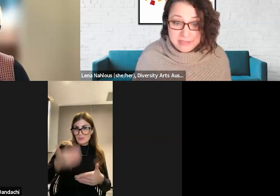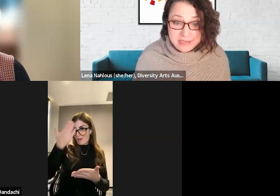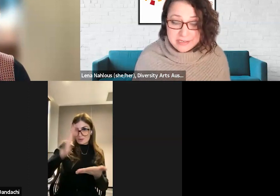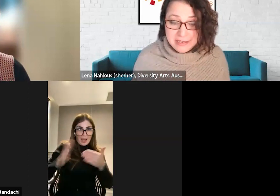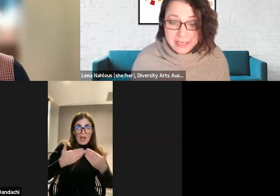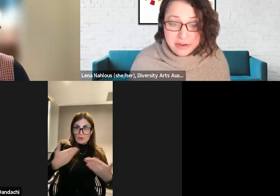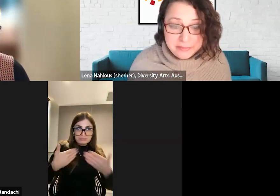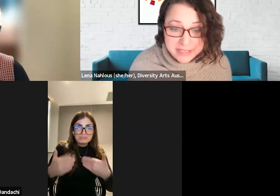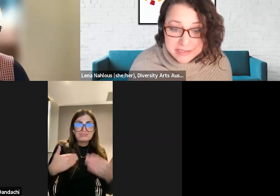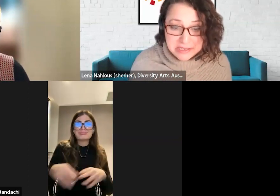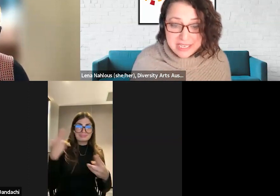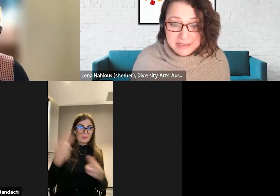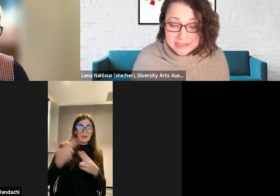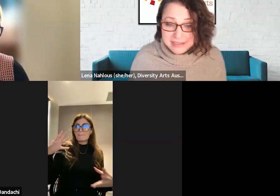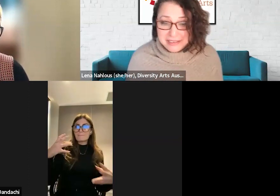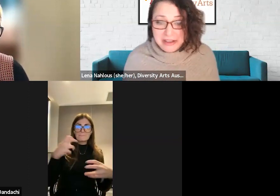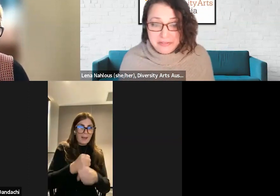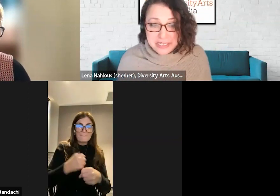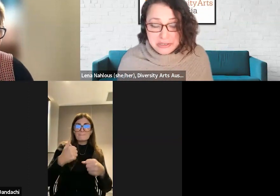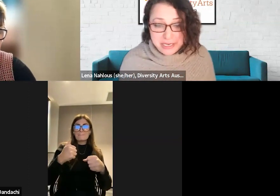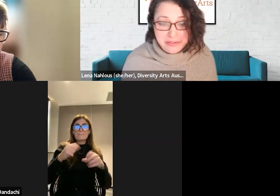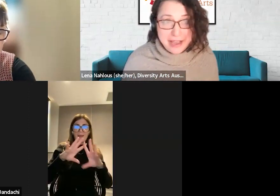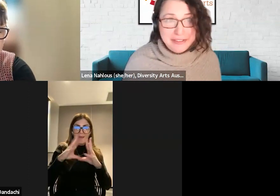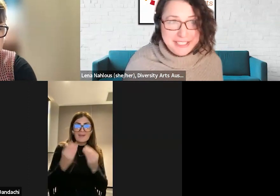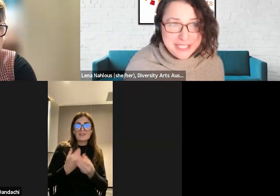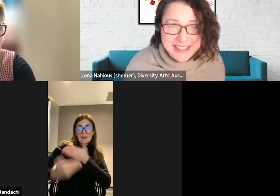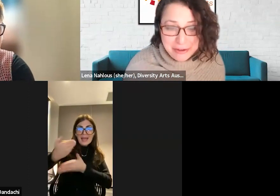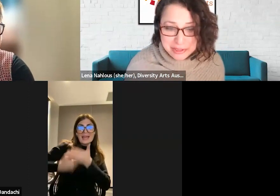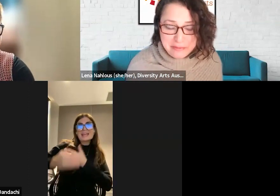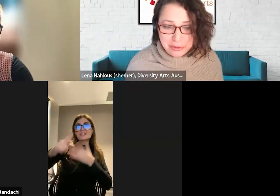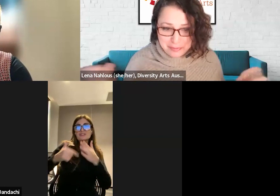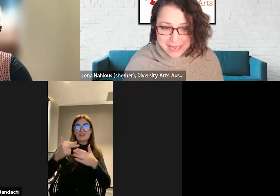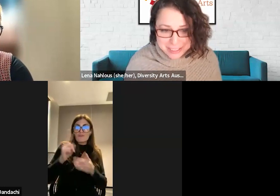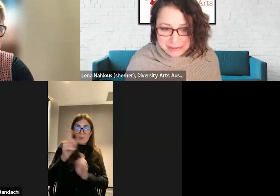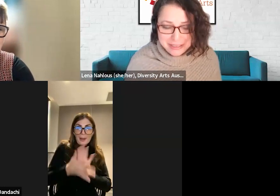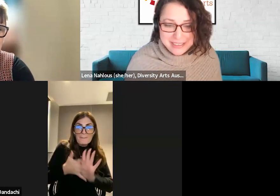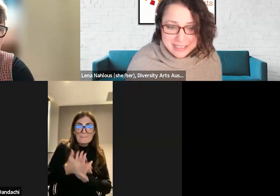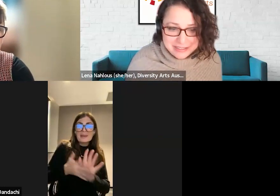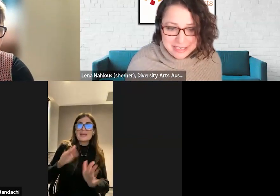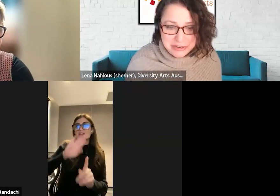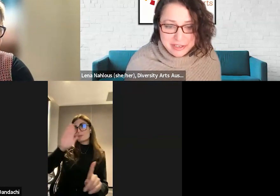You did this incredibly succinct kind of history of governance and then also brought it back to the Australian